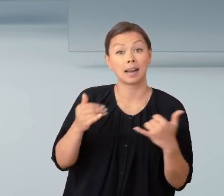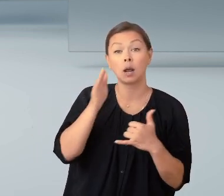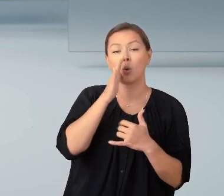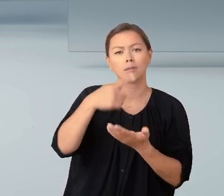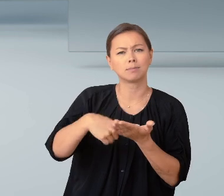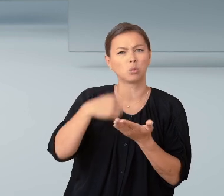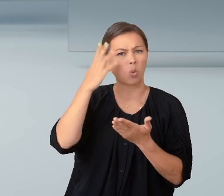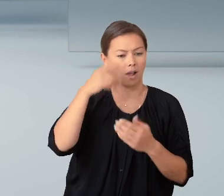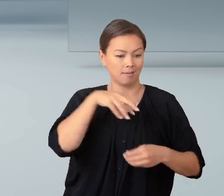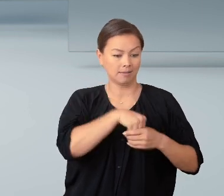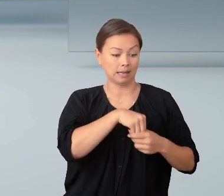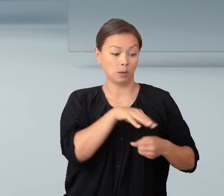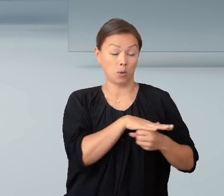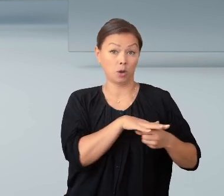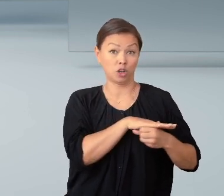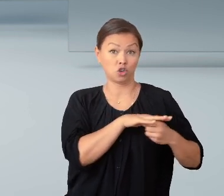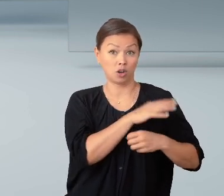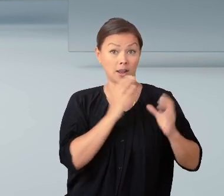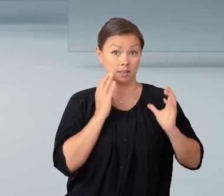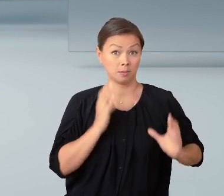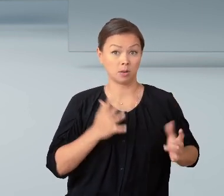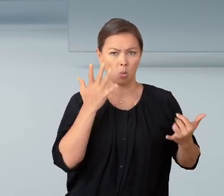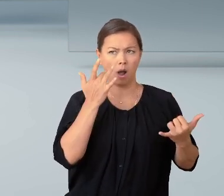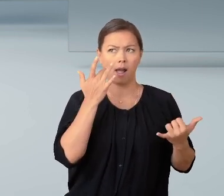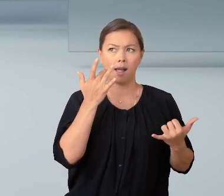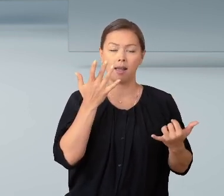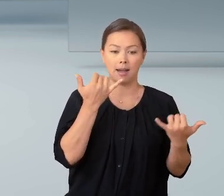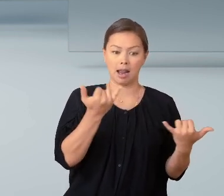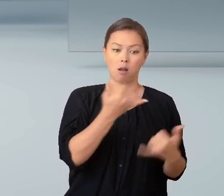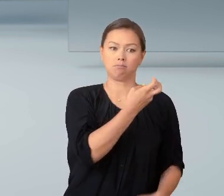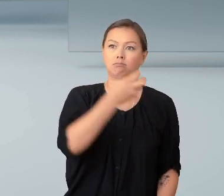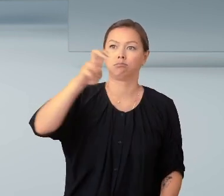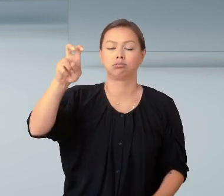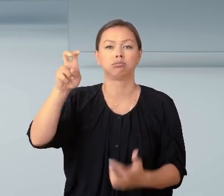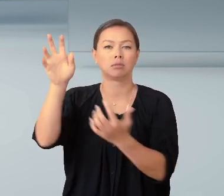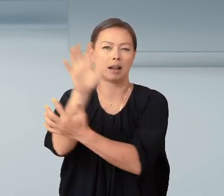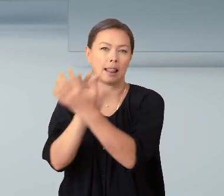are moving to the cloud. Businesses of all sizes can gain advantages